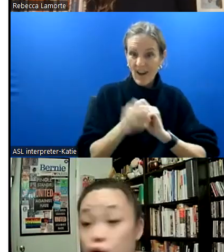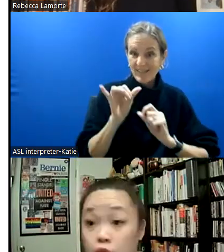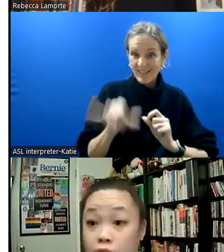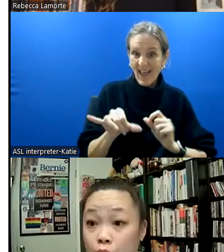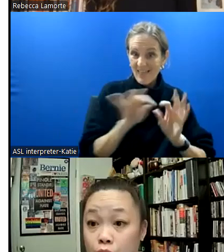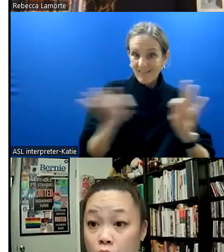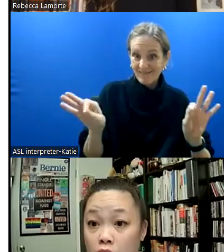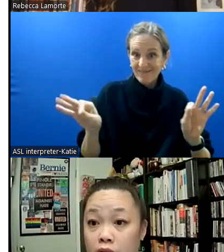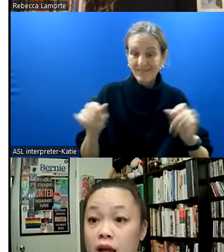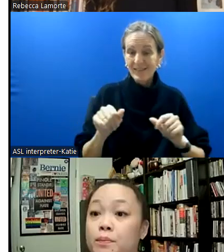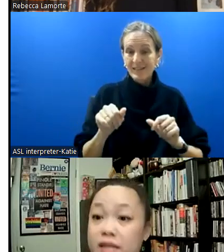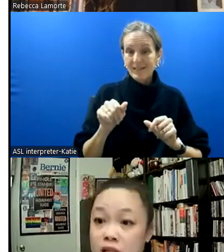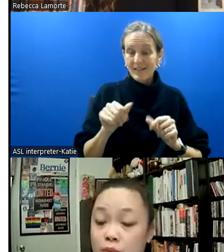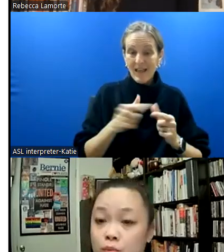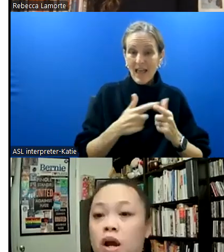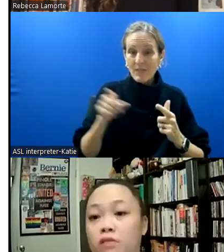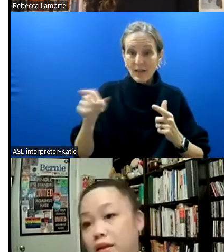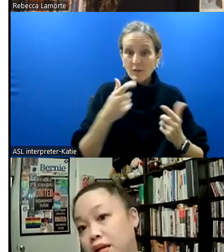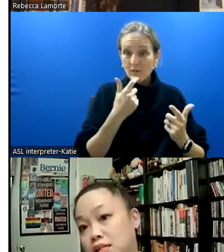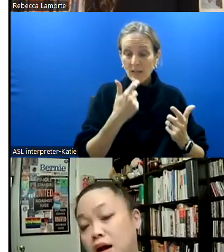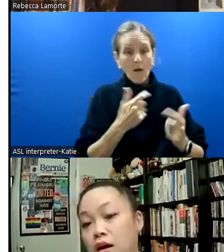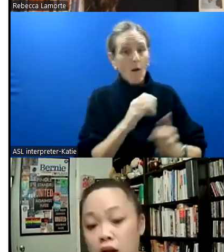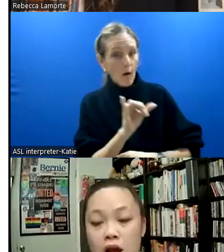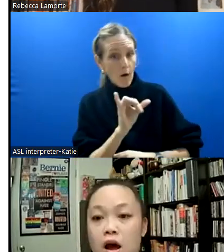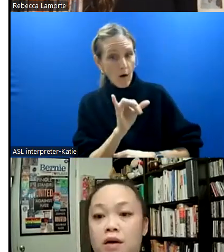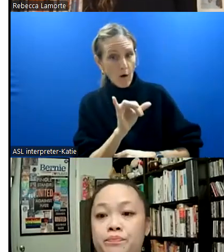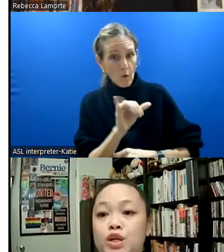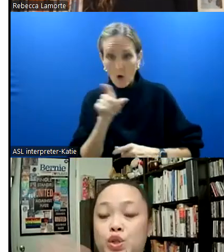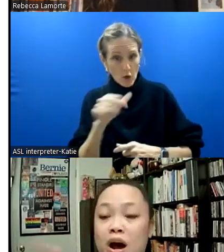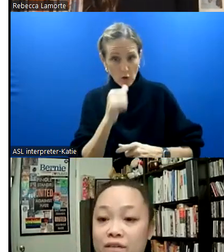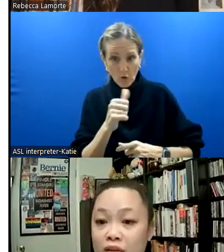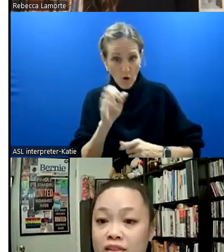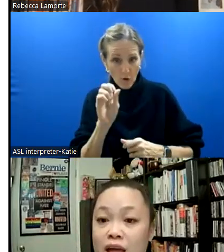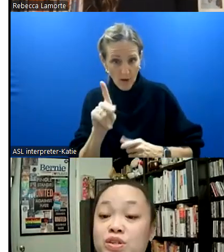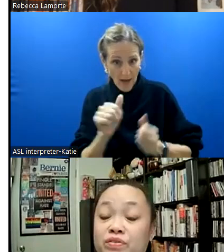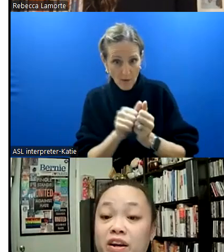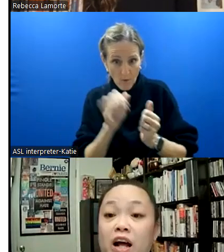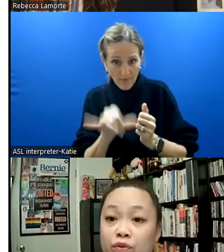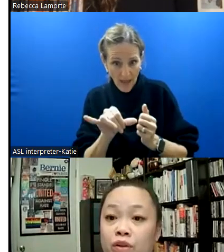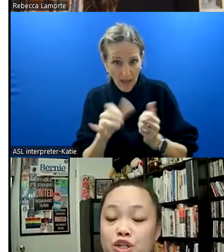"You're not okay with equality? Please tell me more." And then they get stuck. So I found that that was very helpful